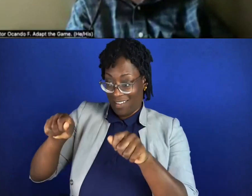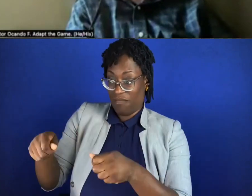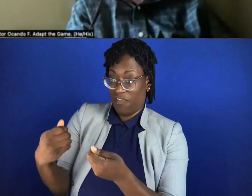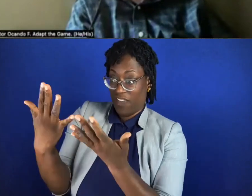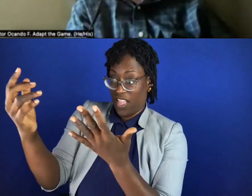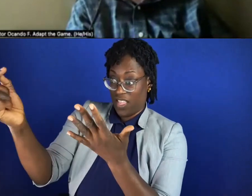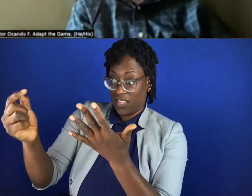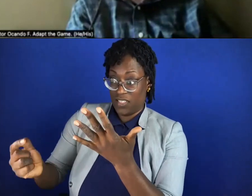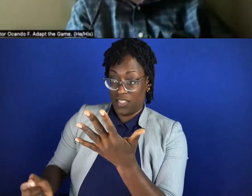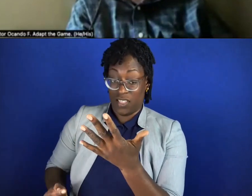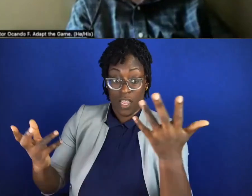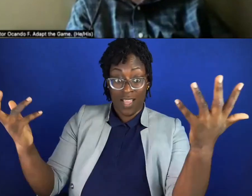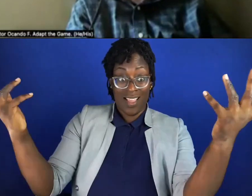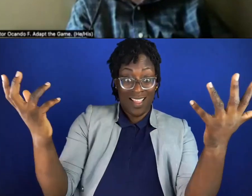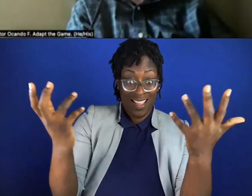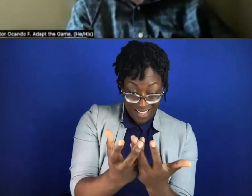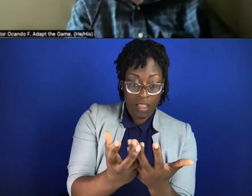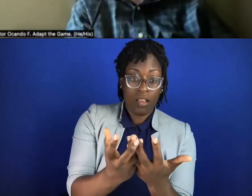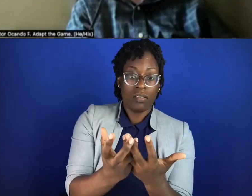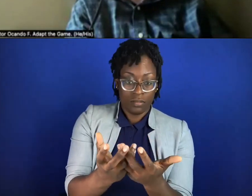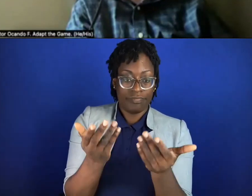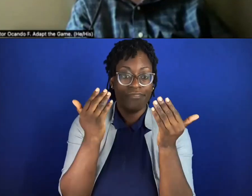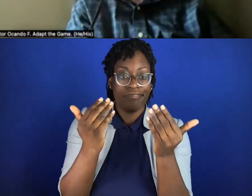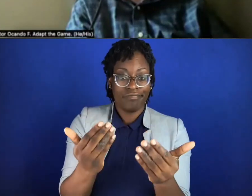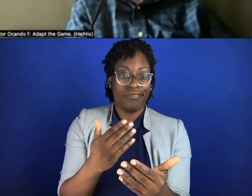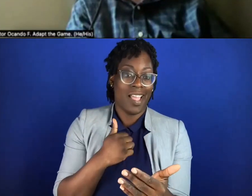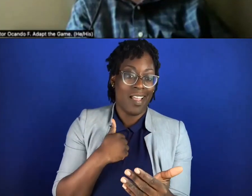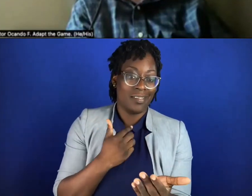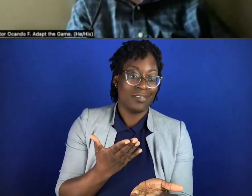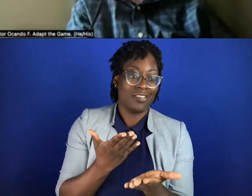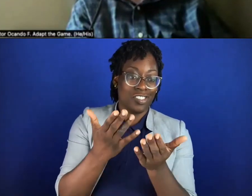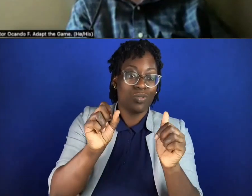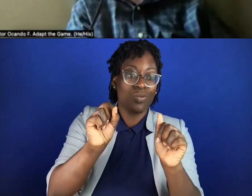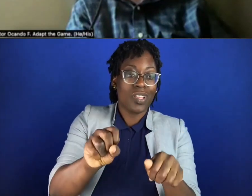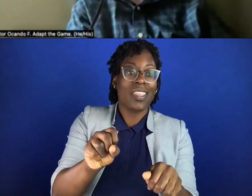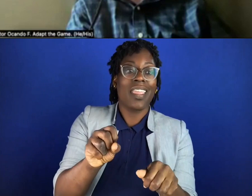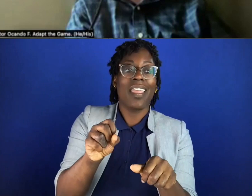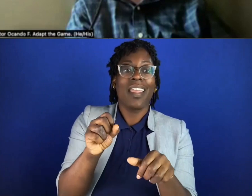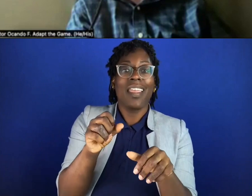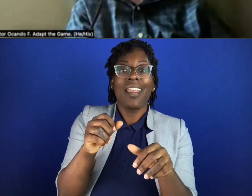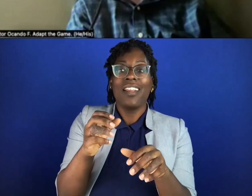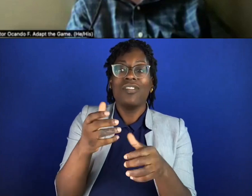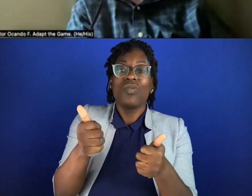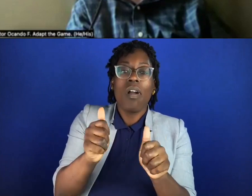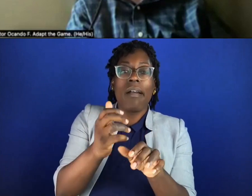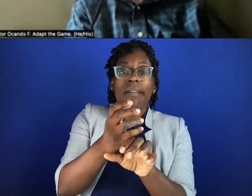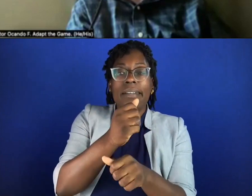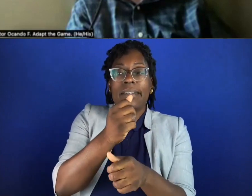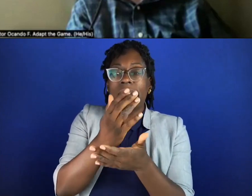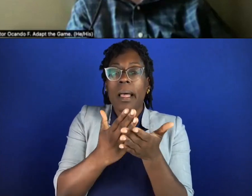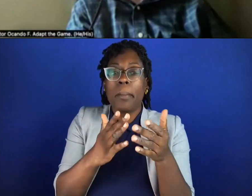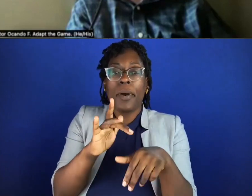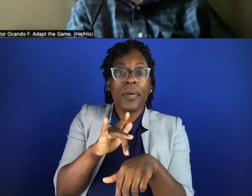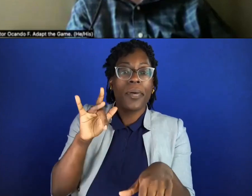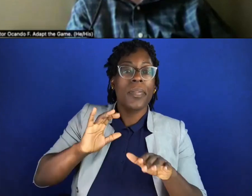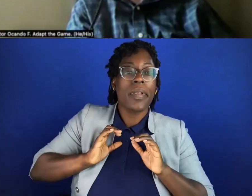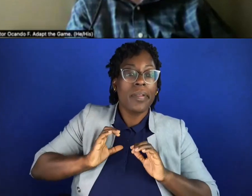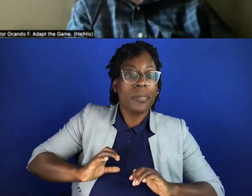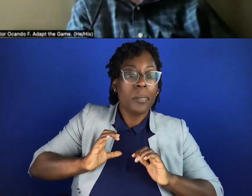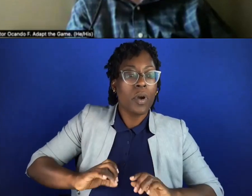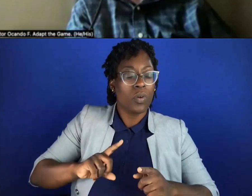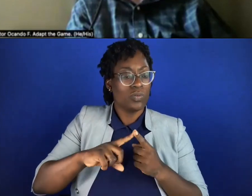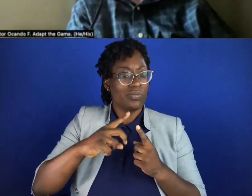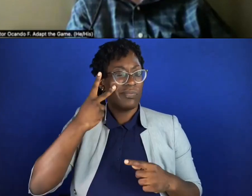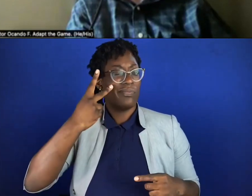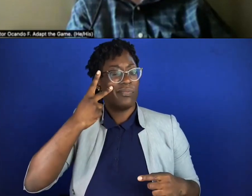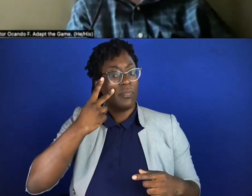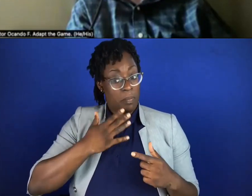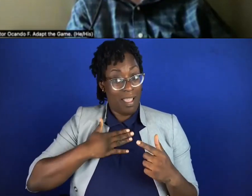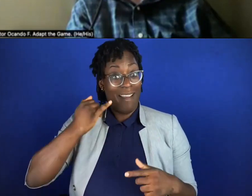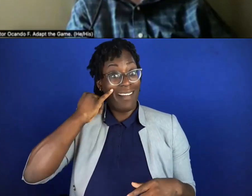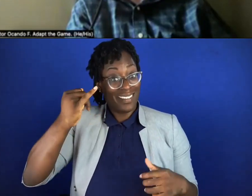I suggest you try to get a couple of early customers to prove your idea is successful